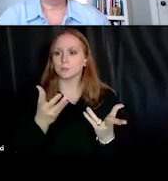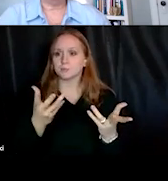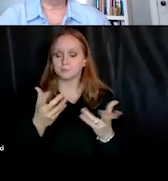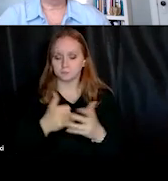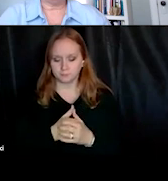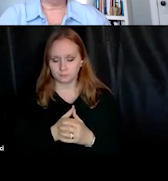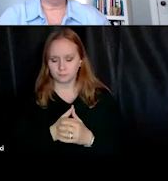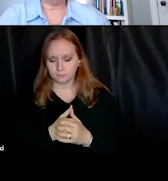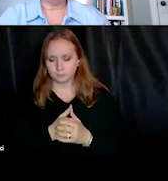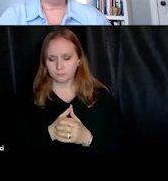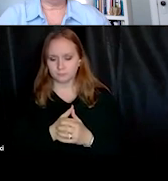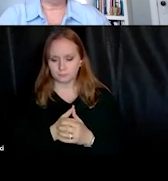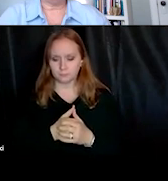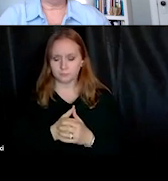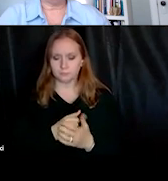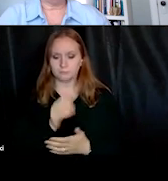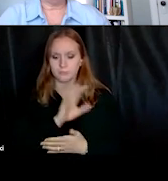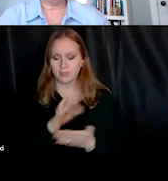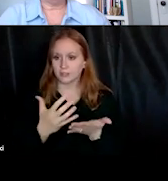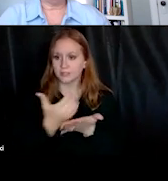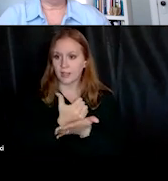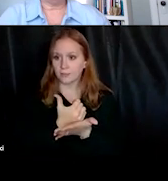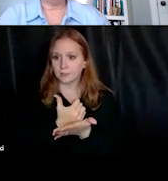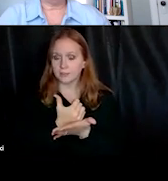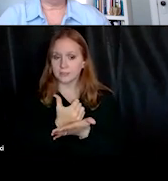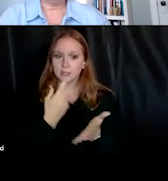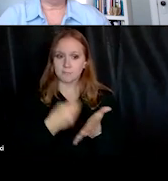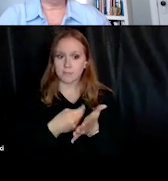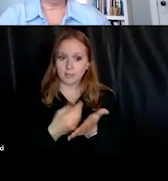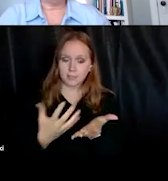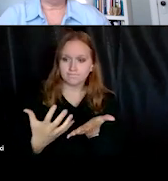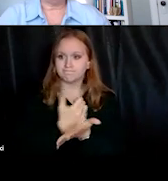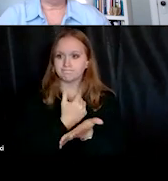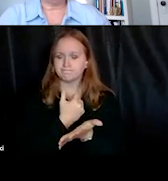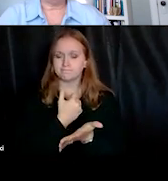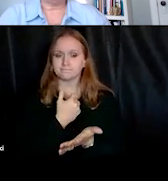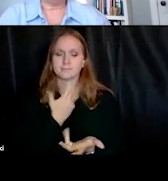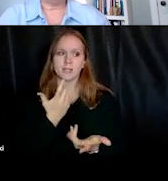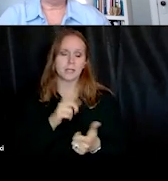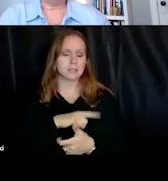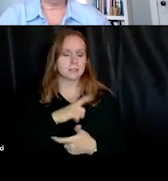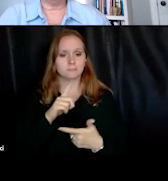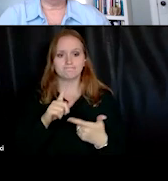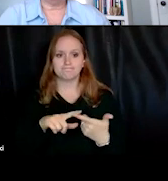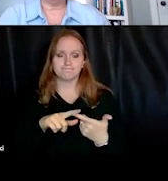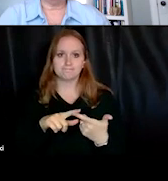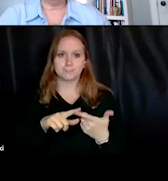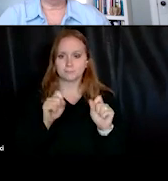what their salary and compensation should be, what an anticipated caseload might be